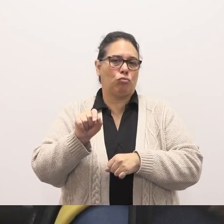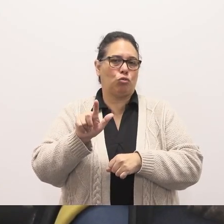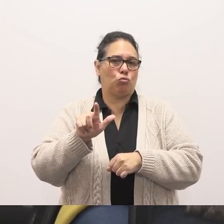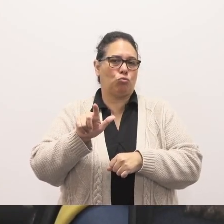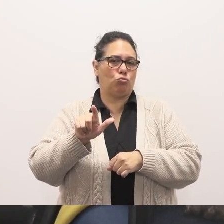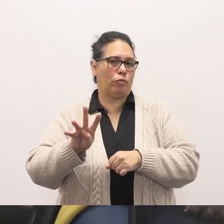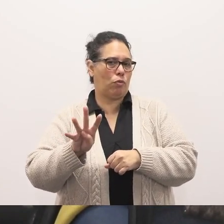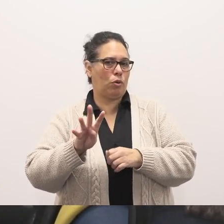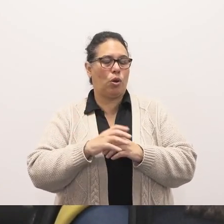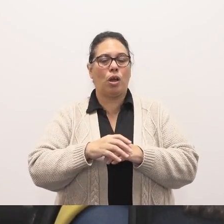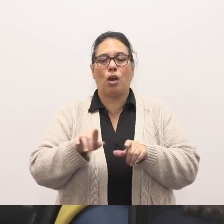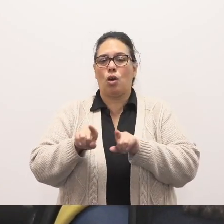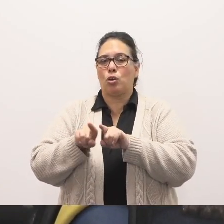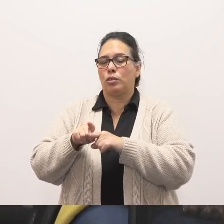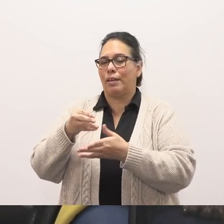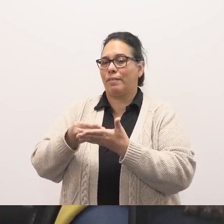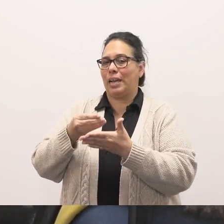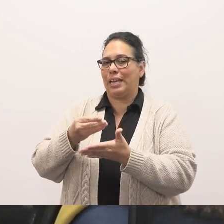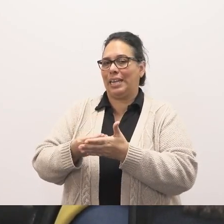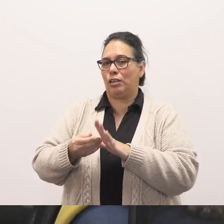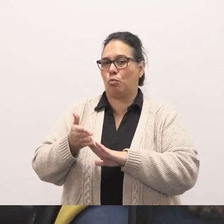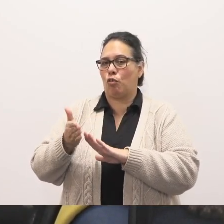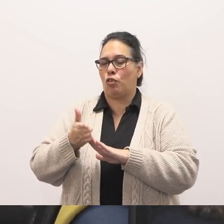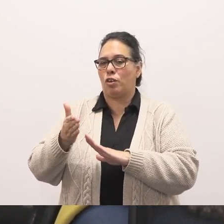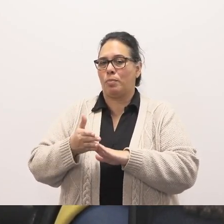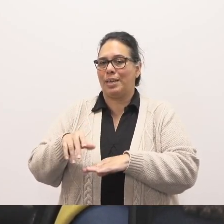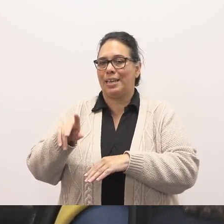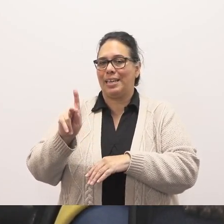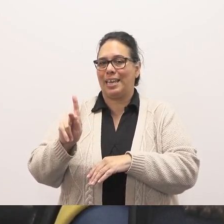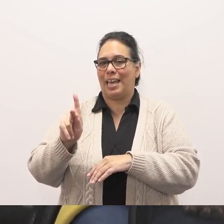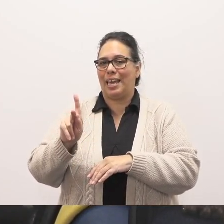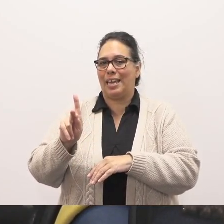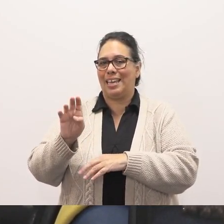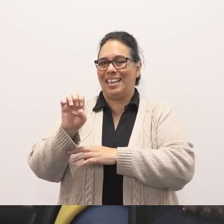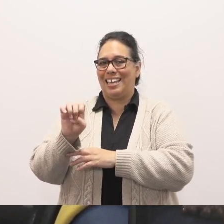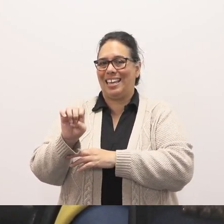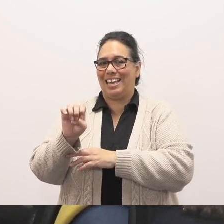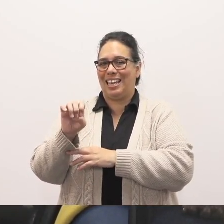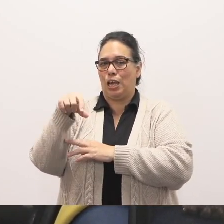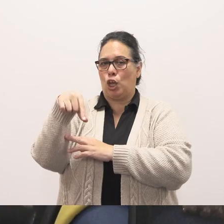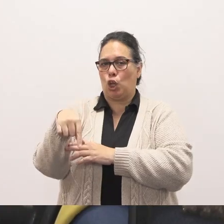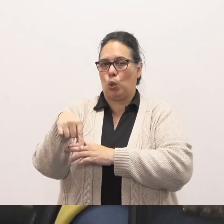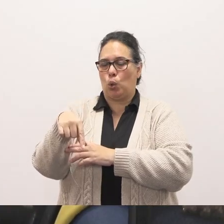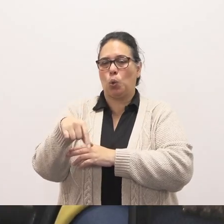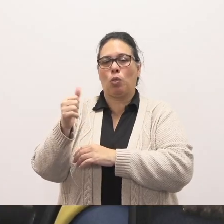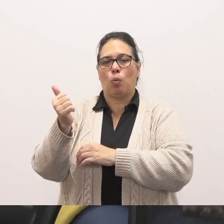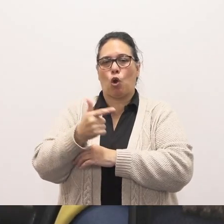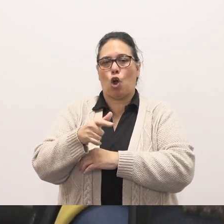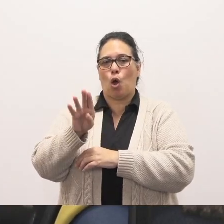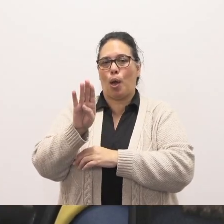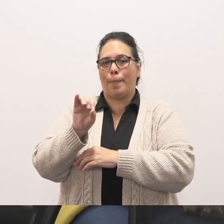for the financial performance audit of measure K, E and Q. Those are all are all combined in one report.